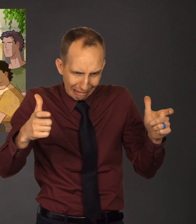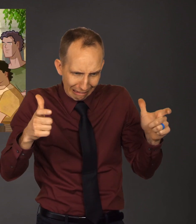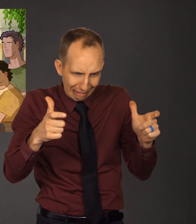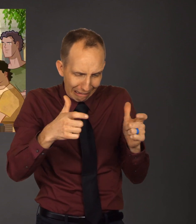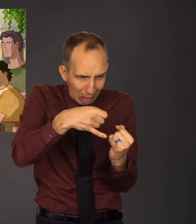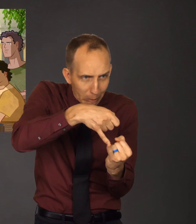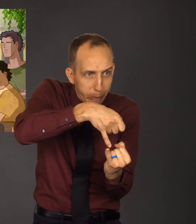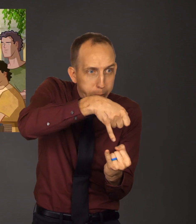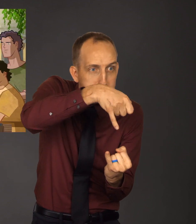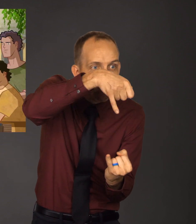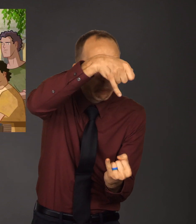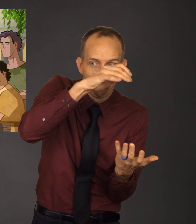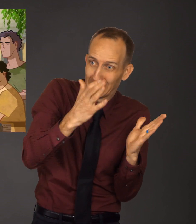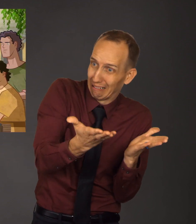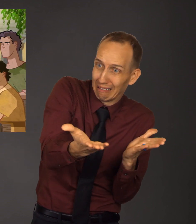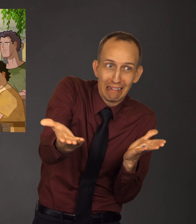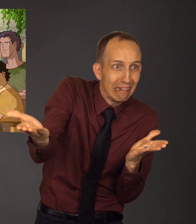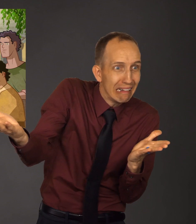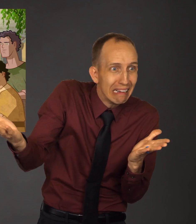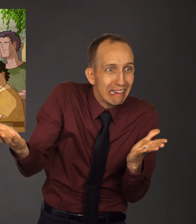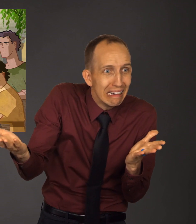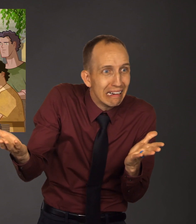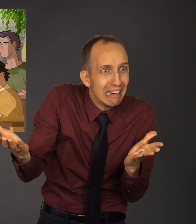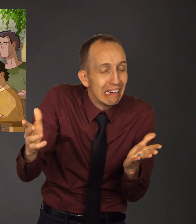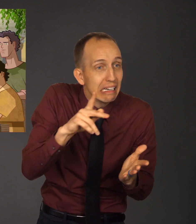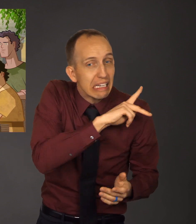the king's food, they would grow weaker than the other young men.